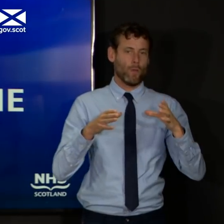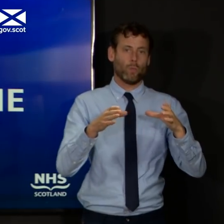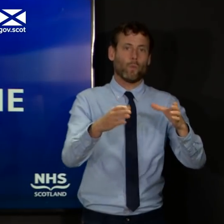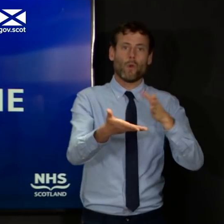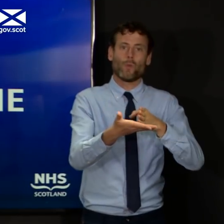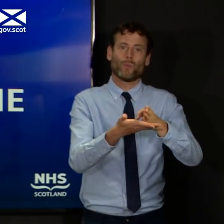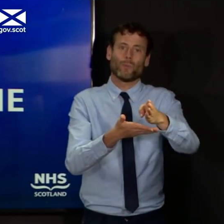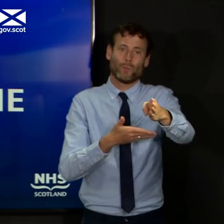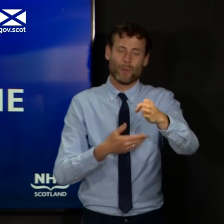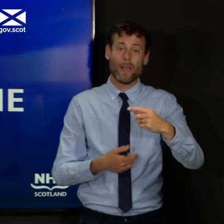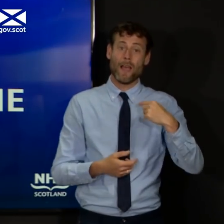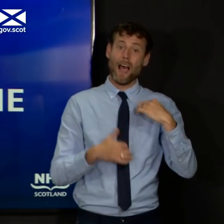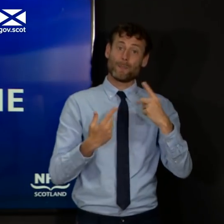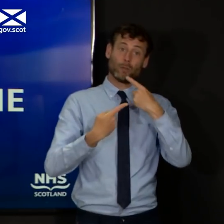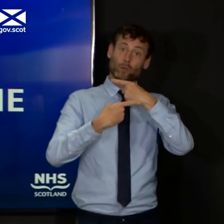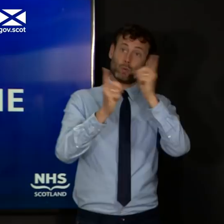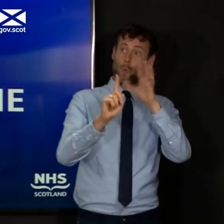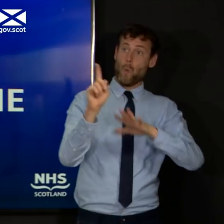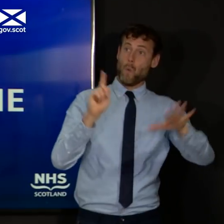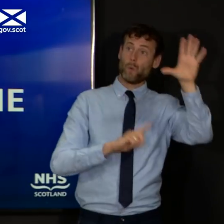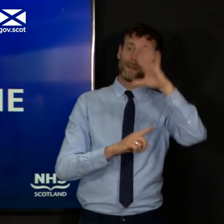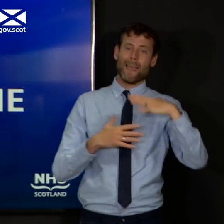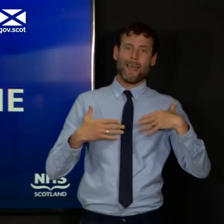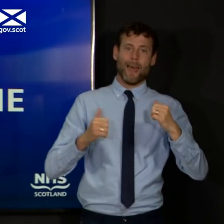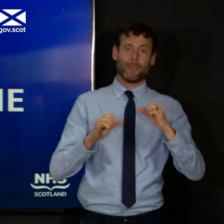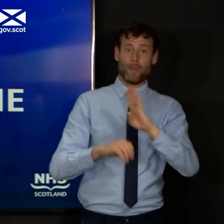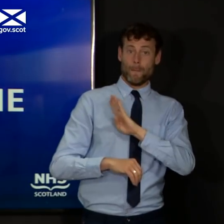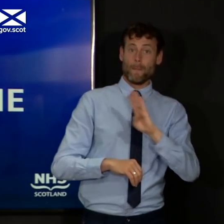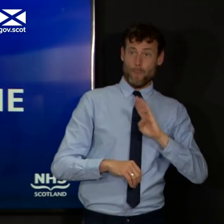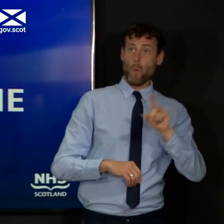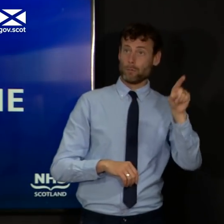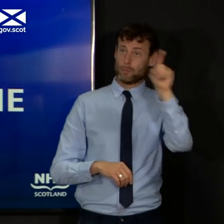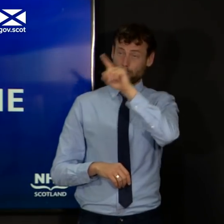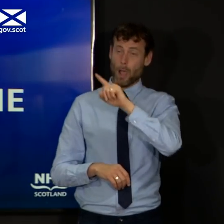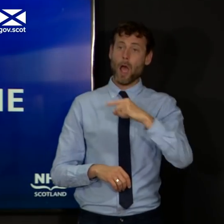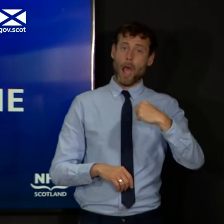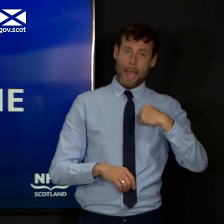Boards who are responsible for this, and directly accountable to me for it, that I will see